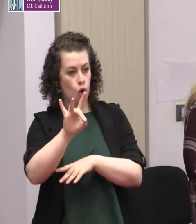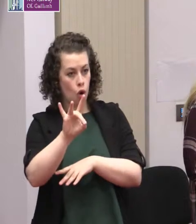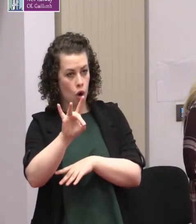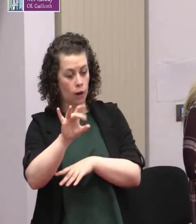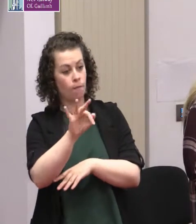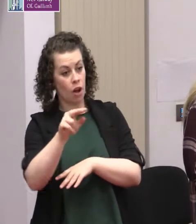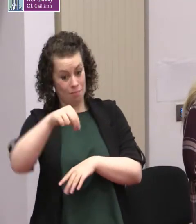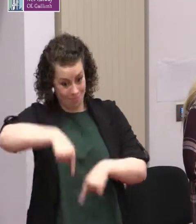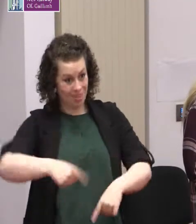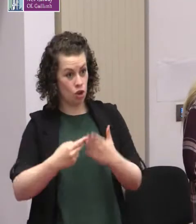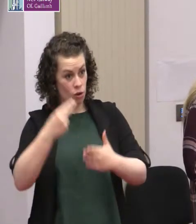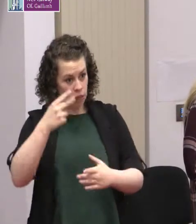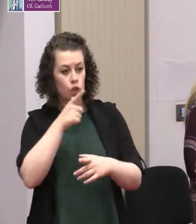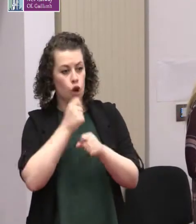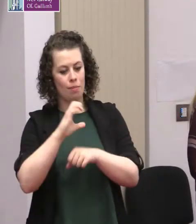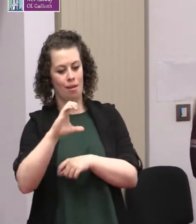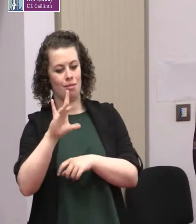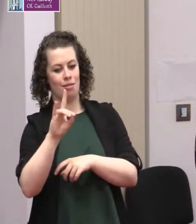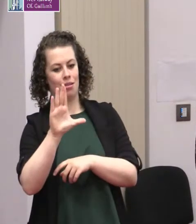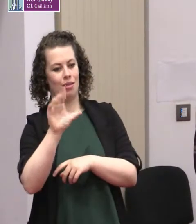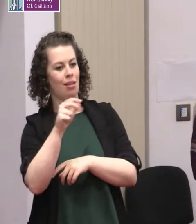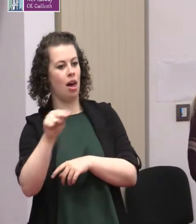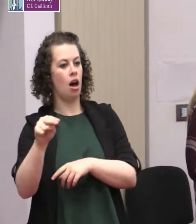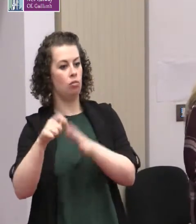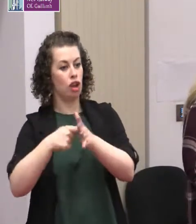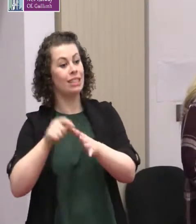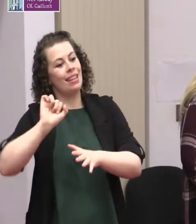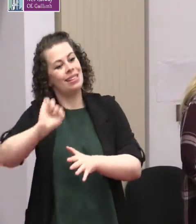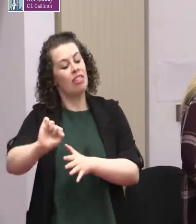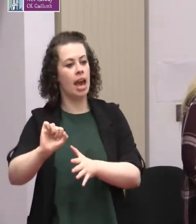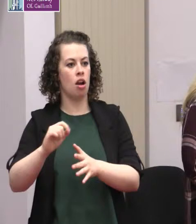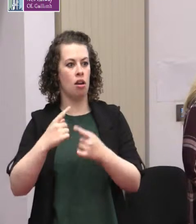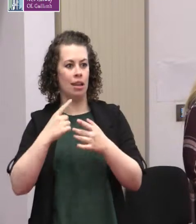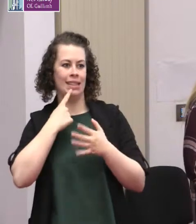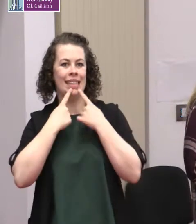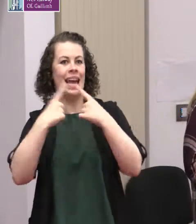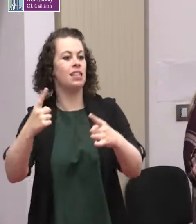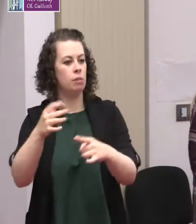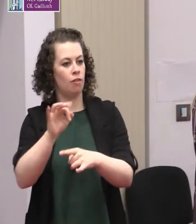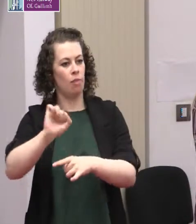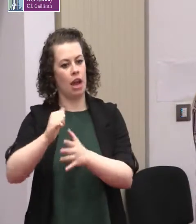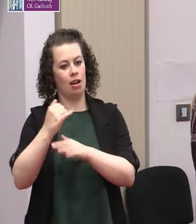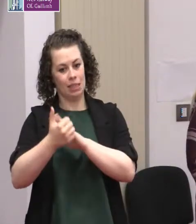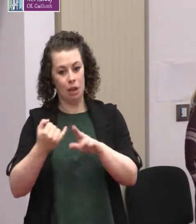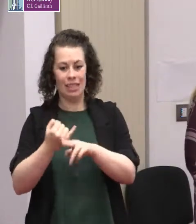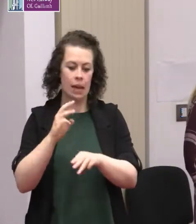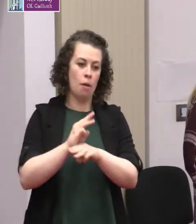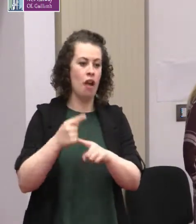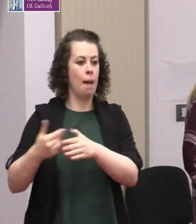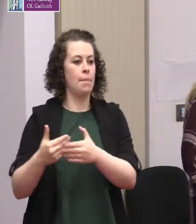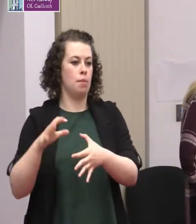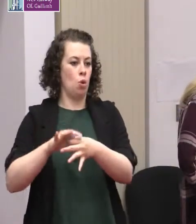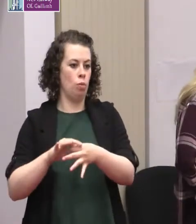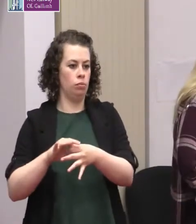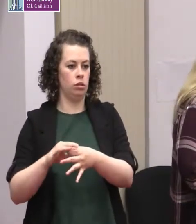for people who were born in mother and baby homes.